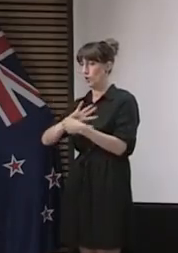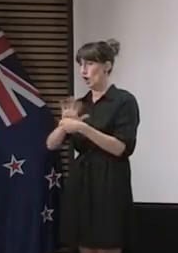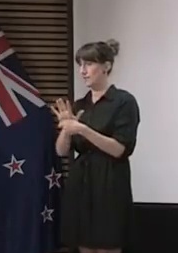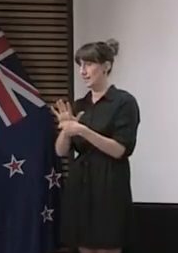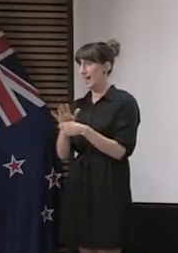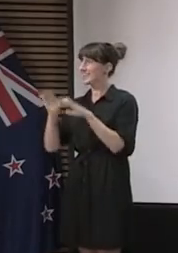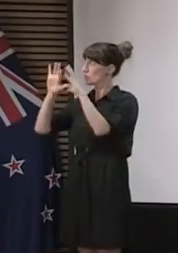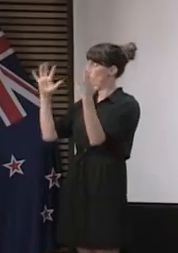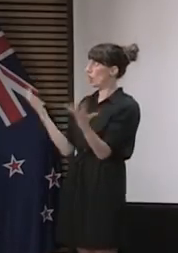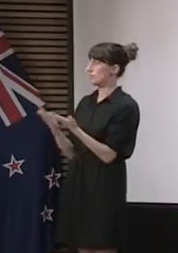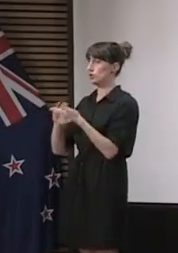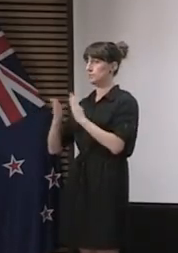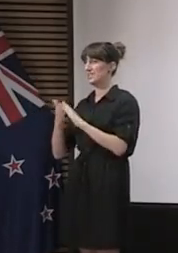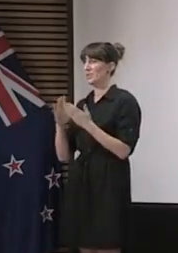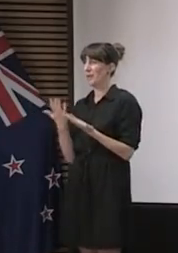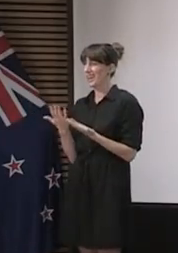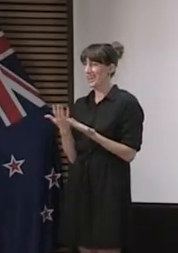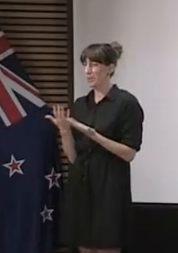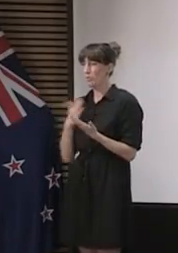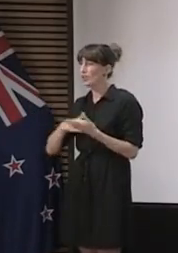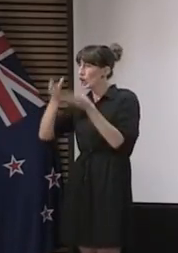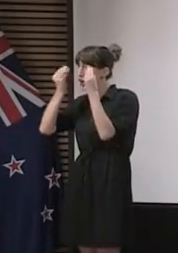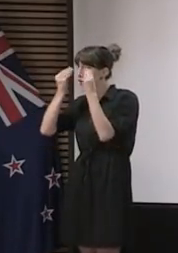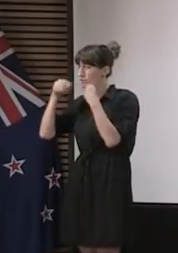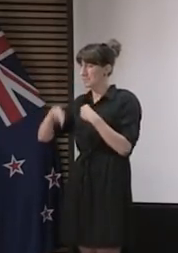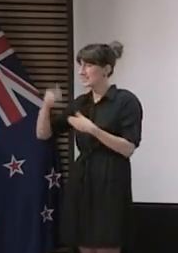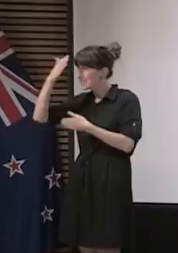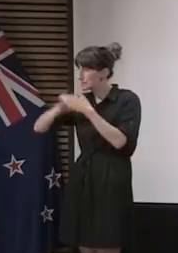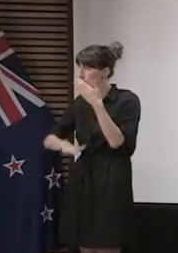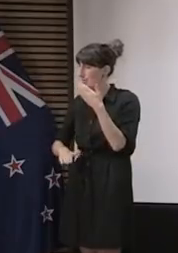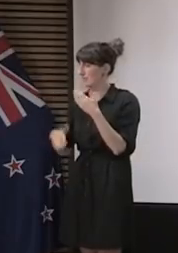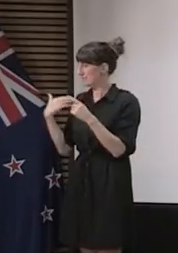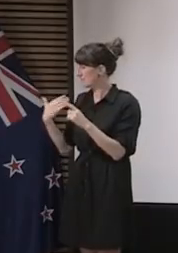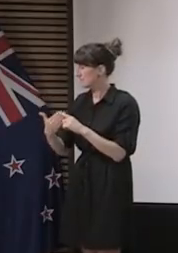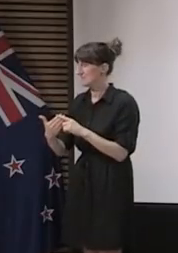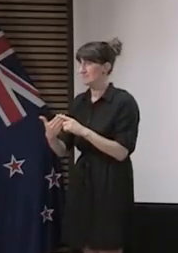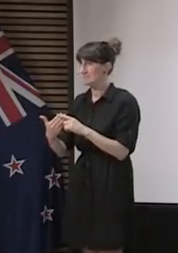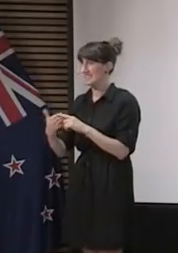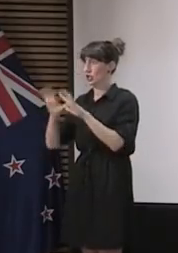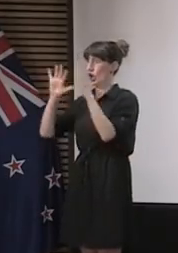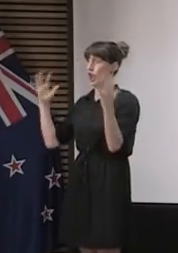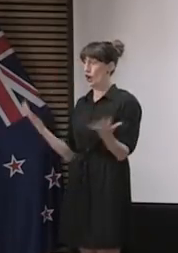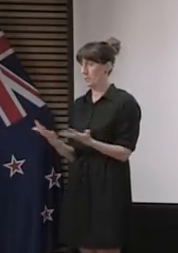" I think that iscommon sense. Of course wewant to make sure we learnfrom what has been a globalpandemic that has shaken